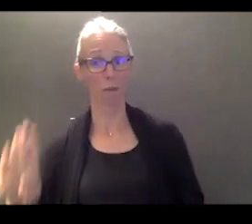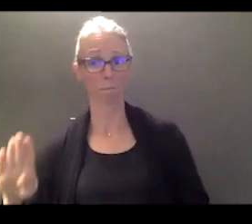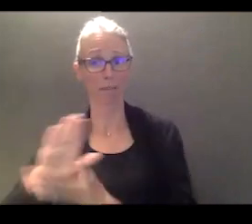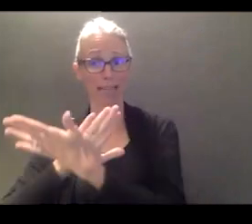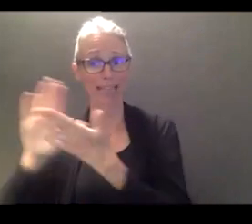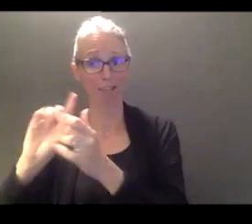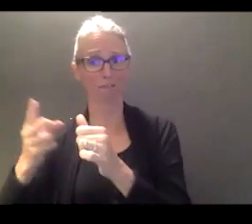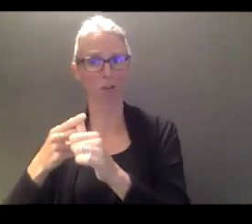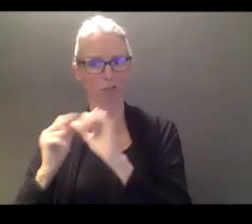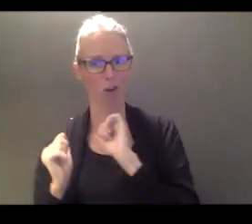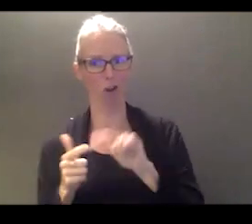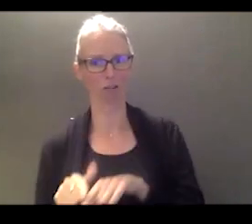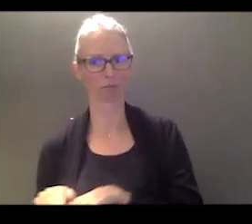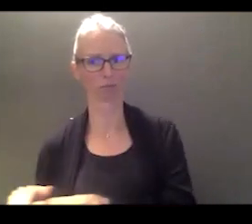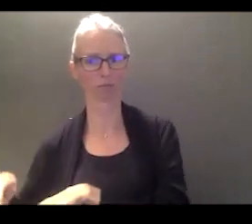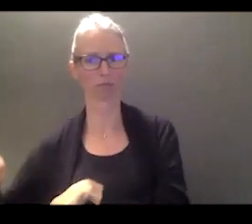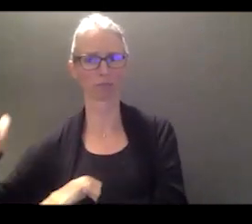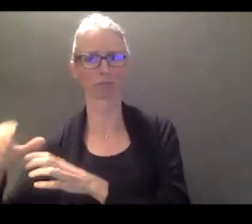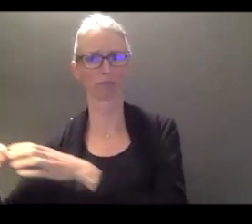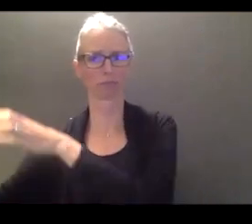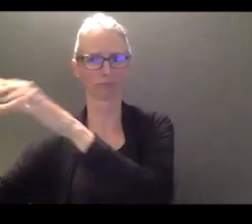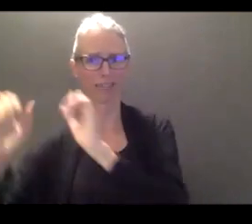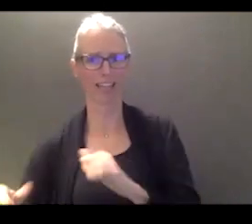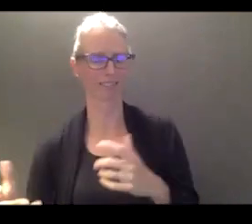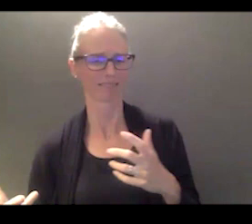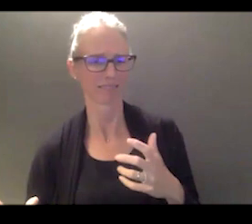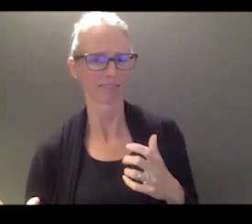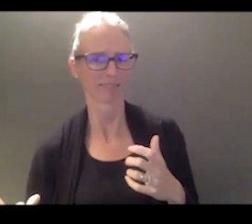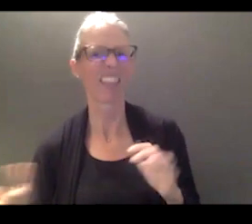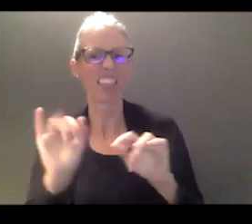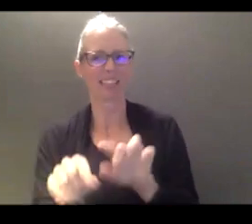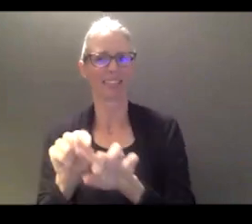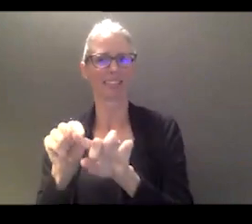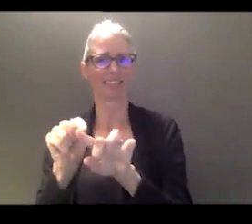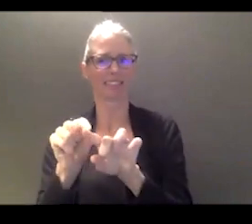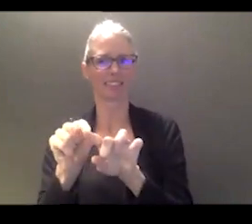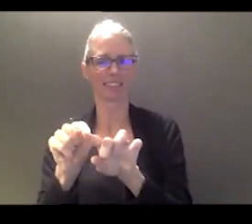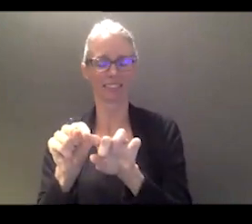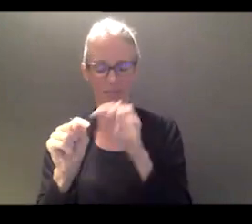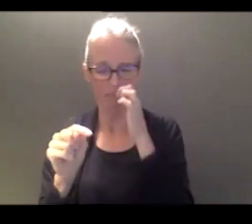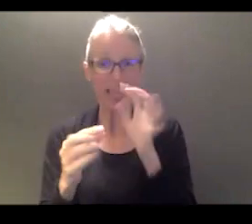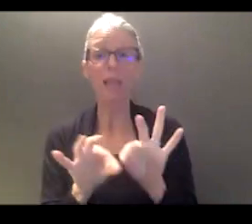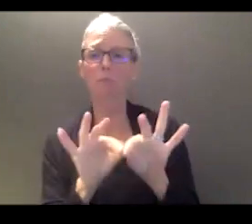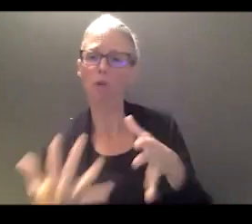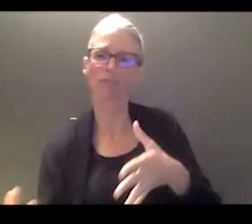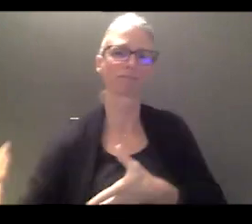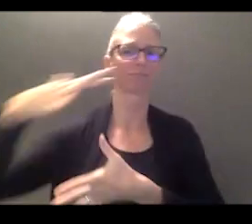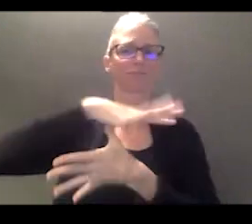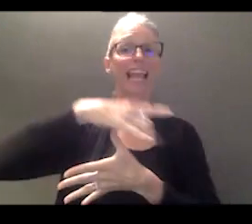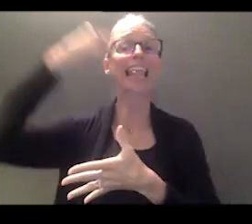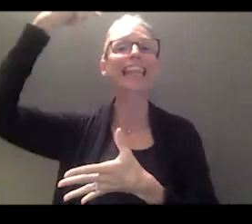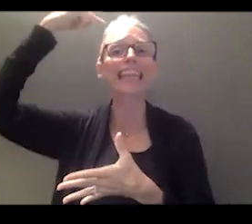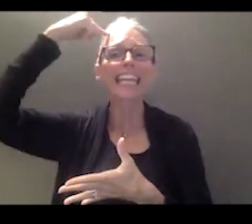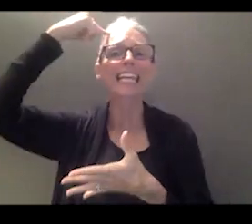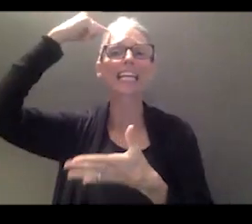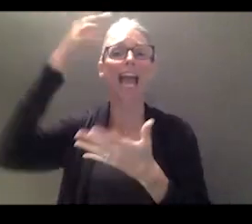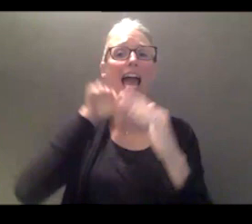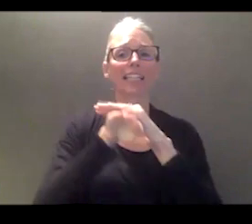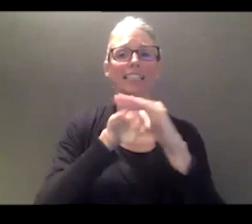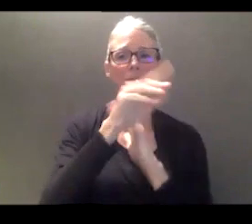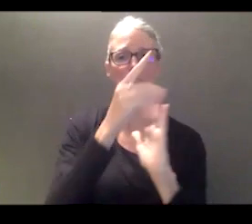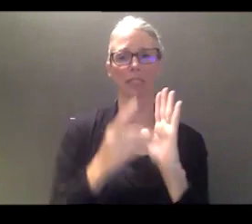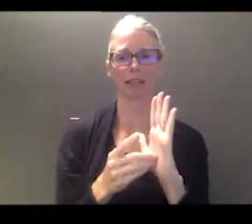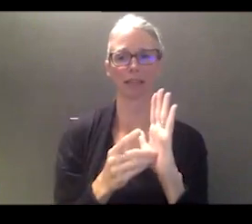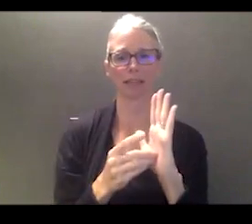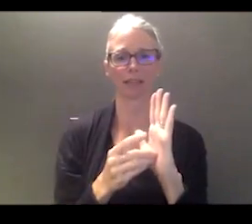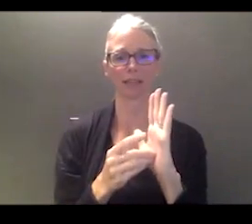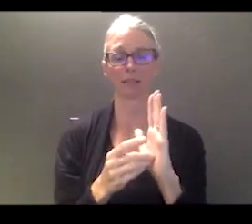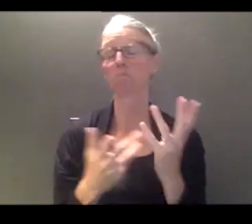Cause really I would I always try to say it would be great if any developer or designer large company if they had some of the staff Do a day in a chair.